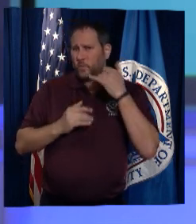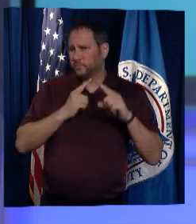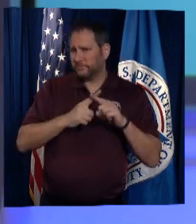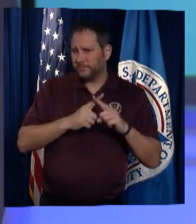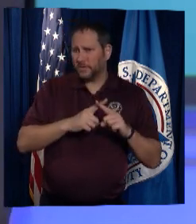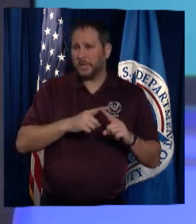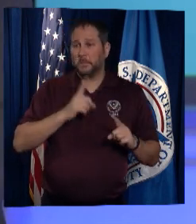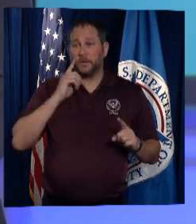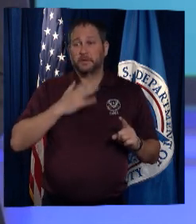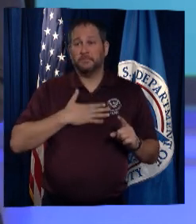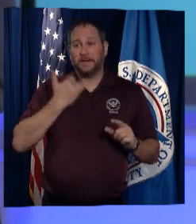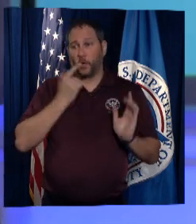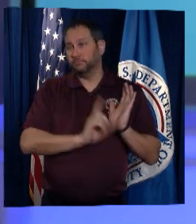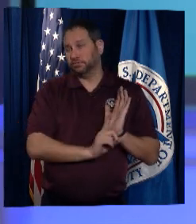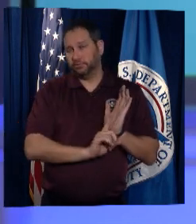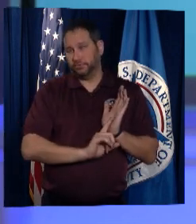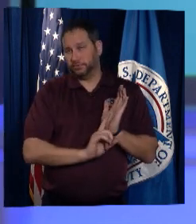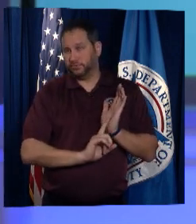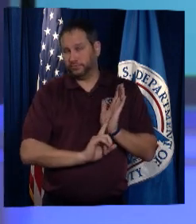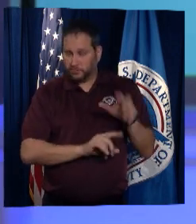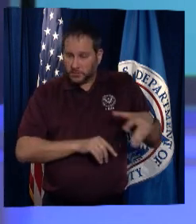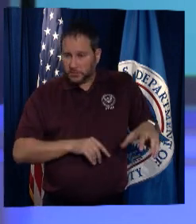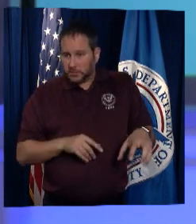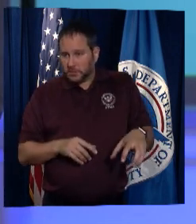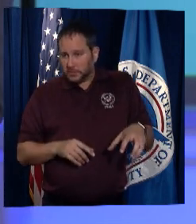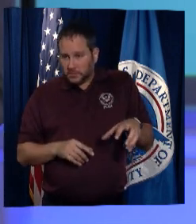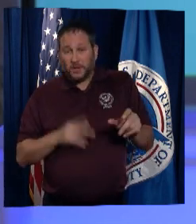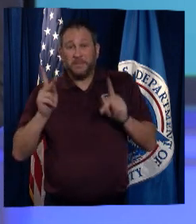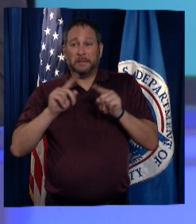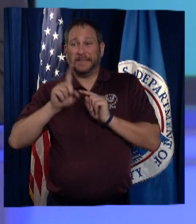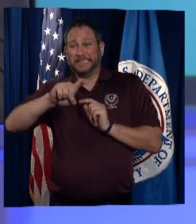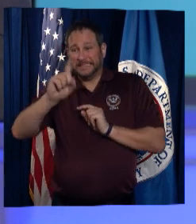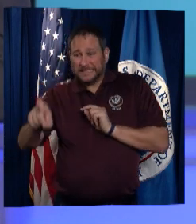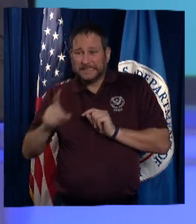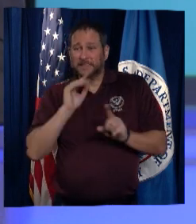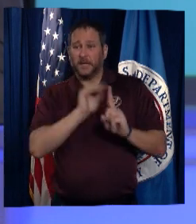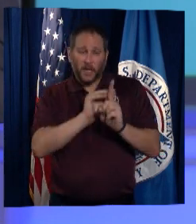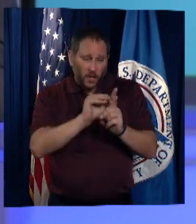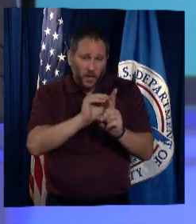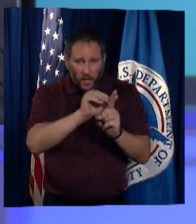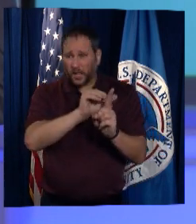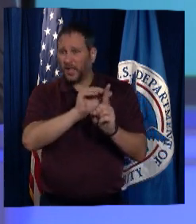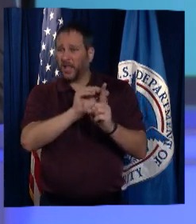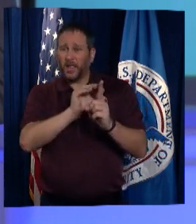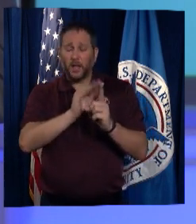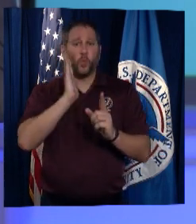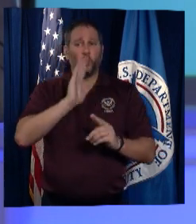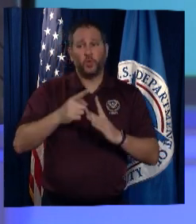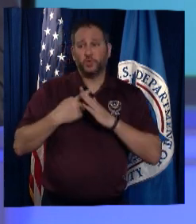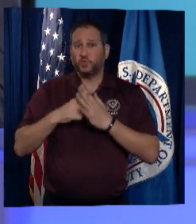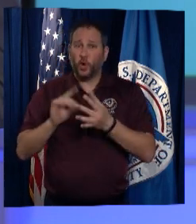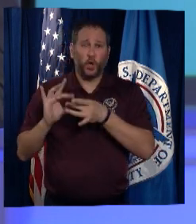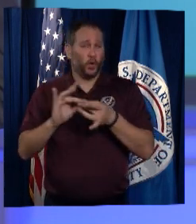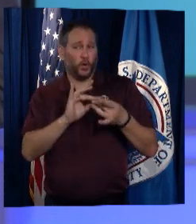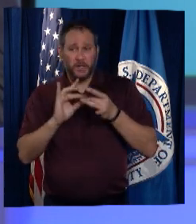coordinating and collaborating as a community. Can you get the system up and running and can you get the hotline up and running. So I'll open up a hotline